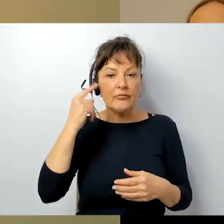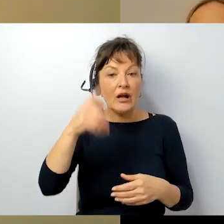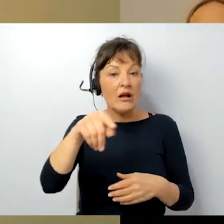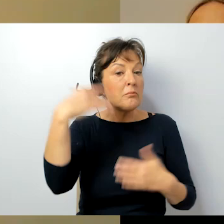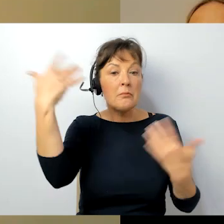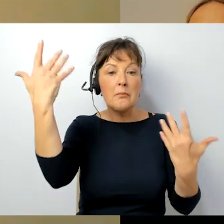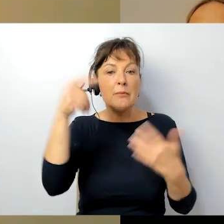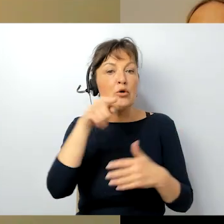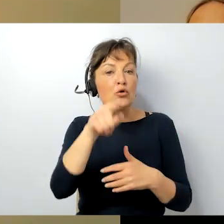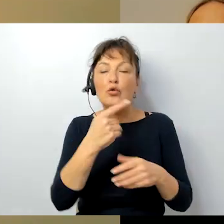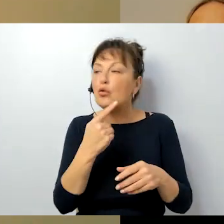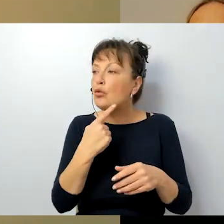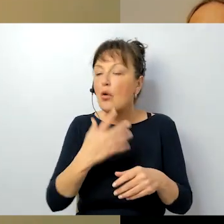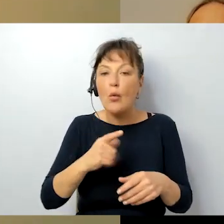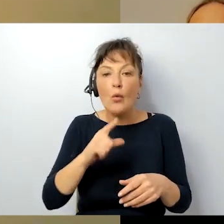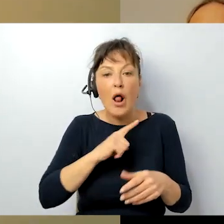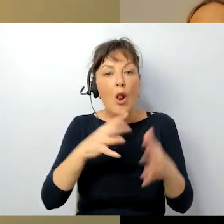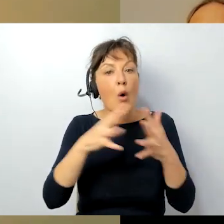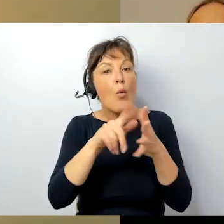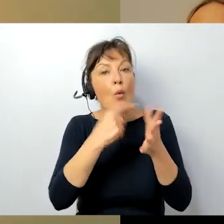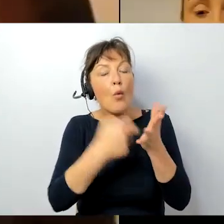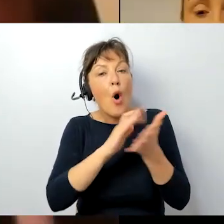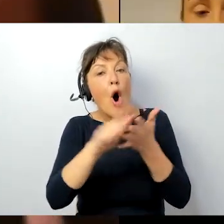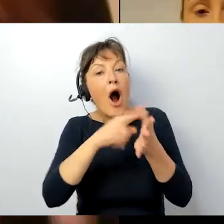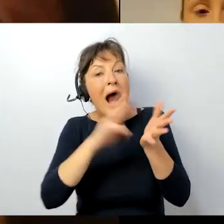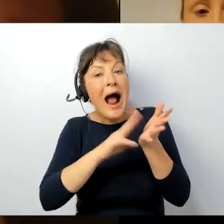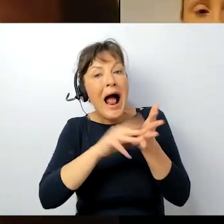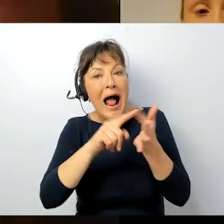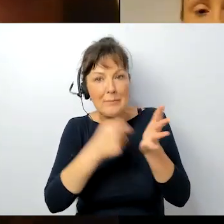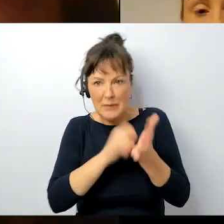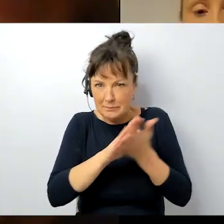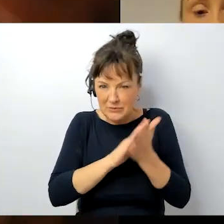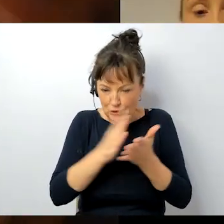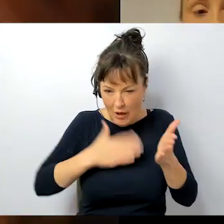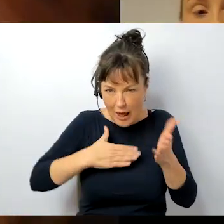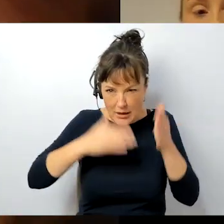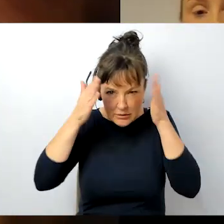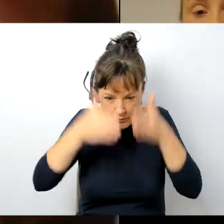sorts of things so when you look at, if you are you know if you're into something like Warhammer